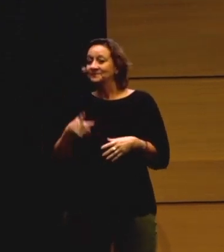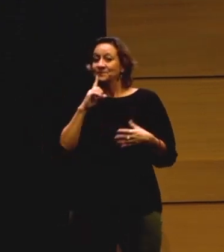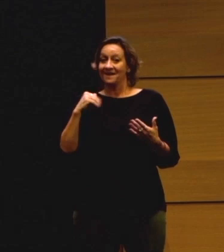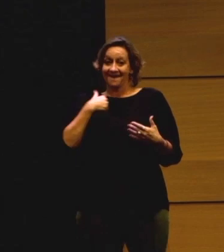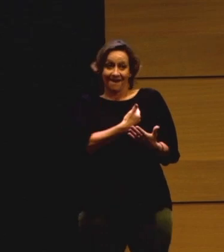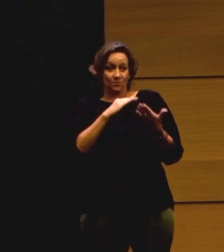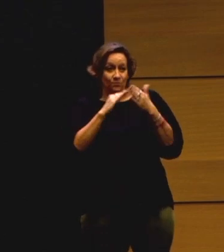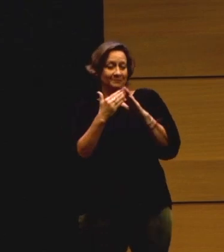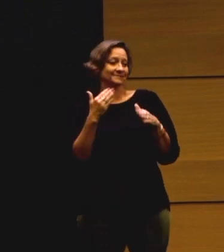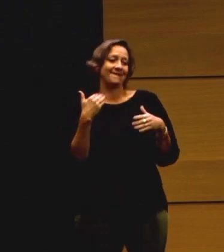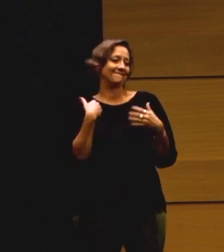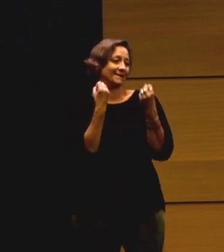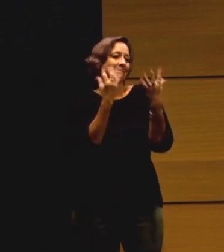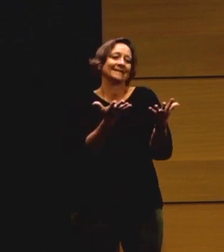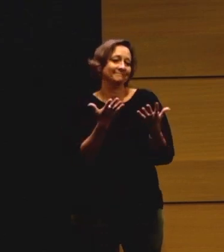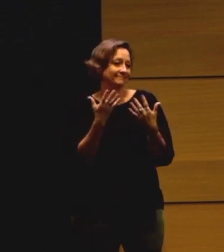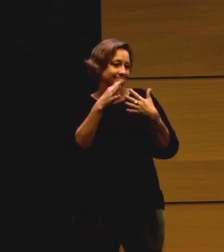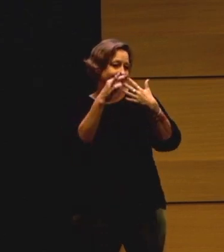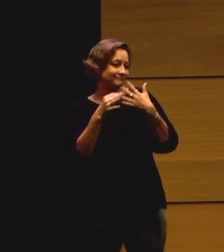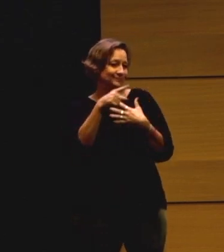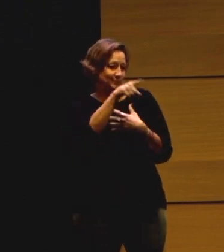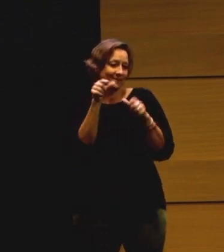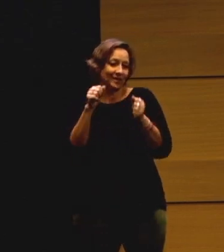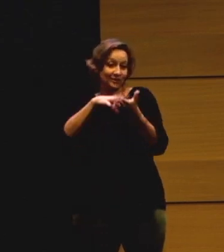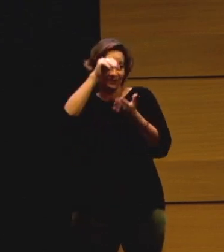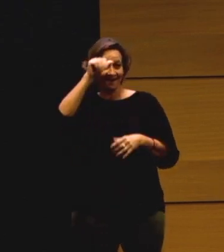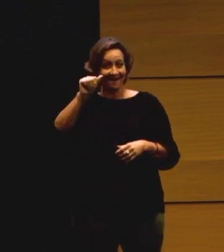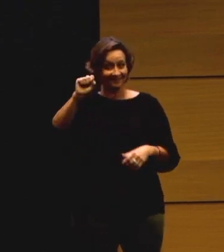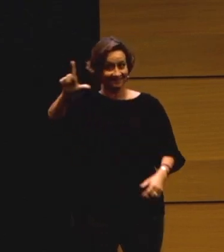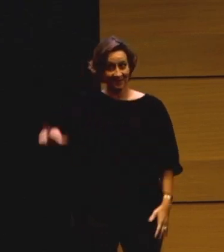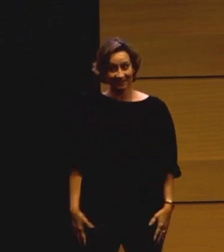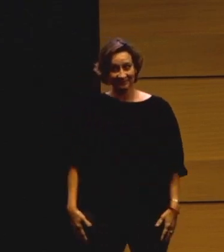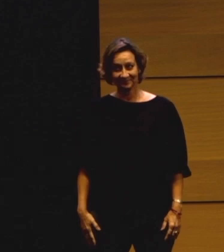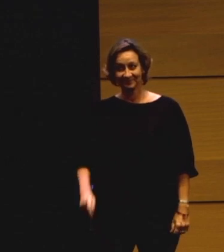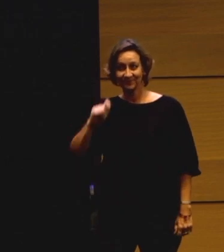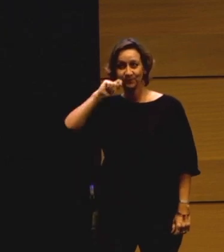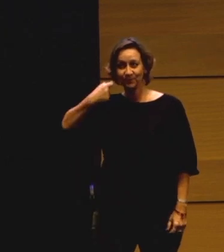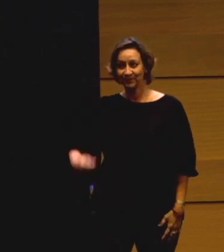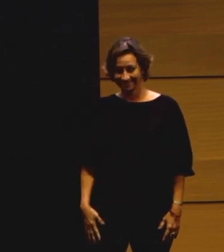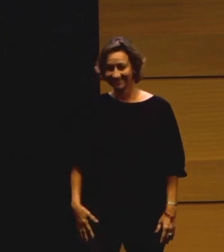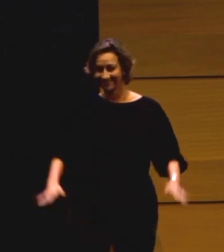And there are many to choose from if you're interested in learning American Sign Language. Cool!